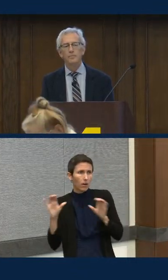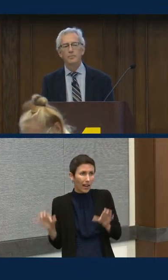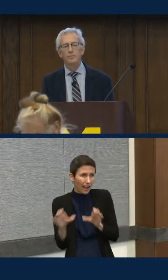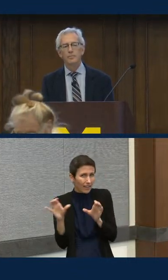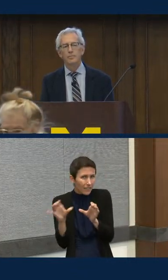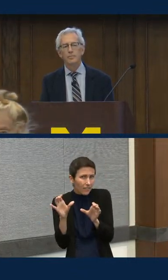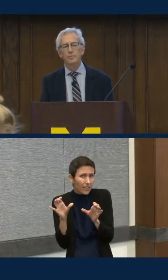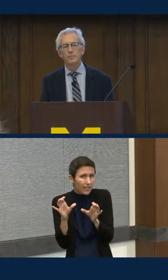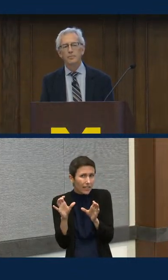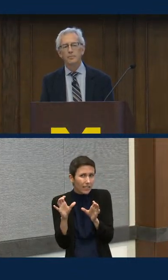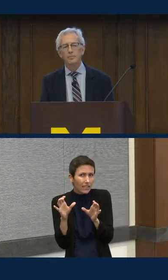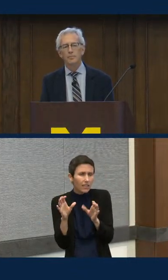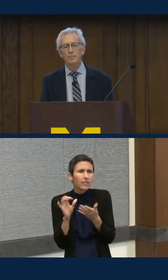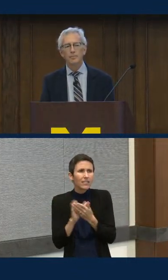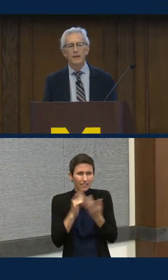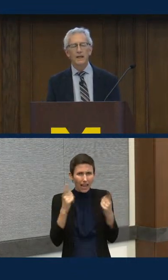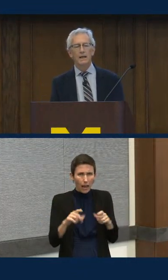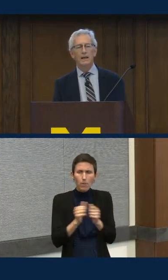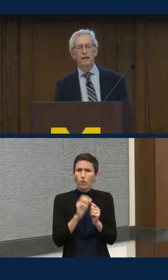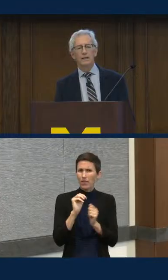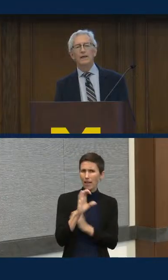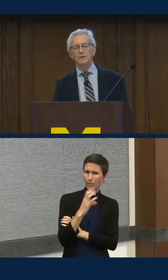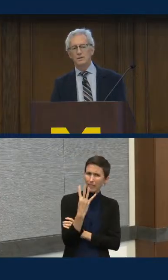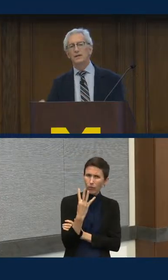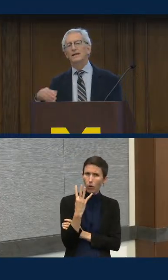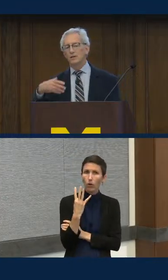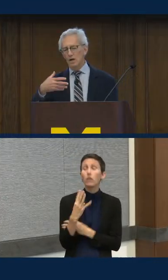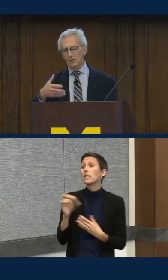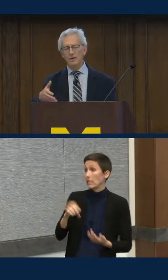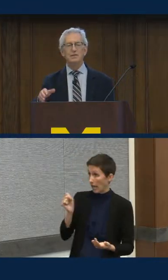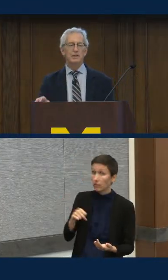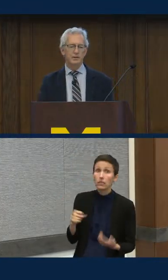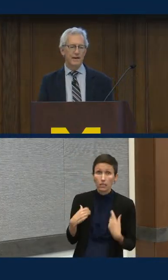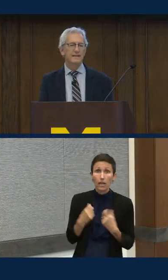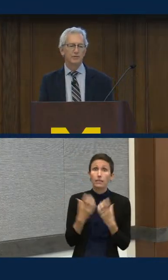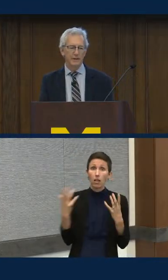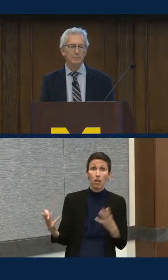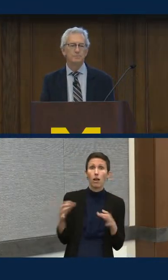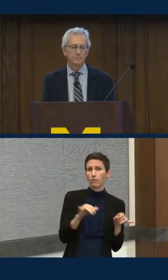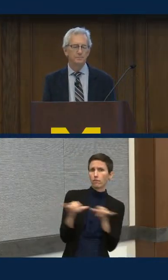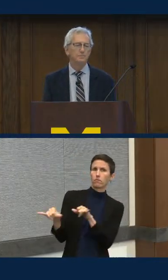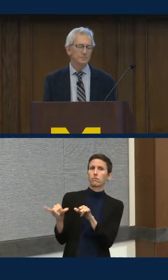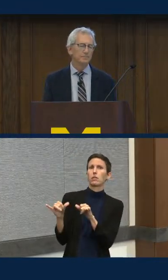happen with MC4? Yes it has